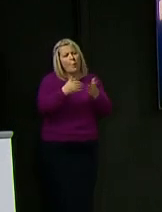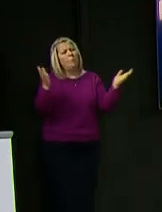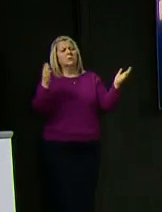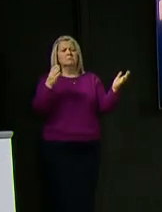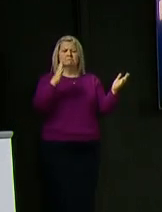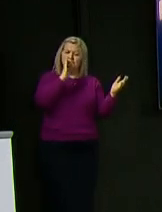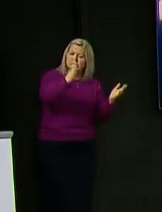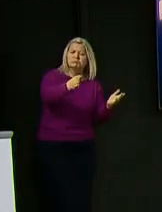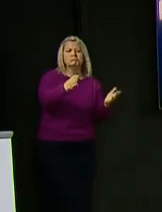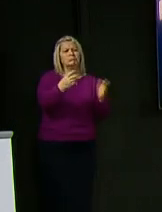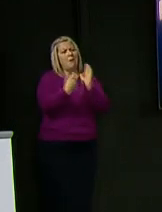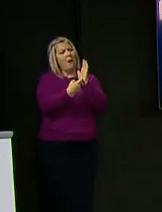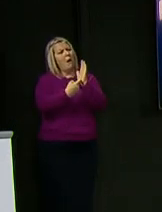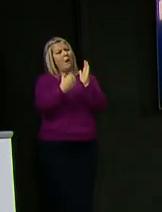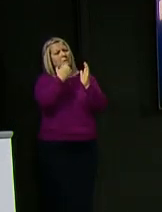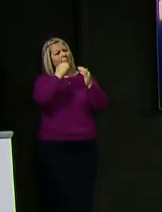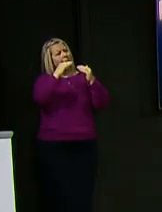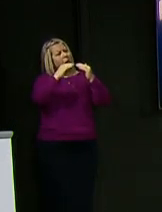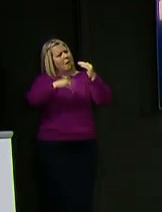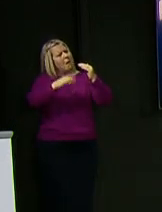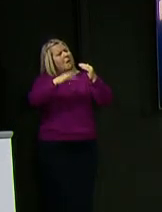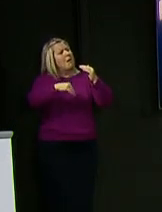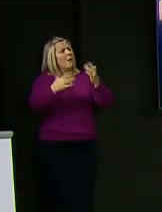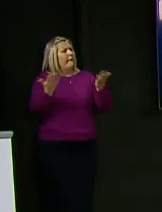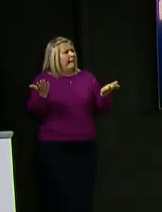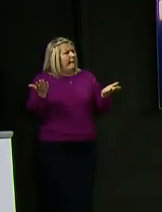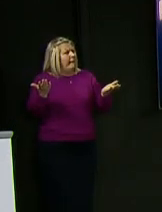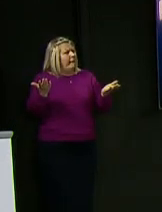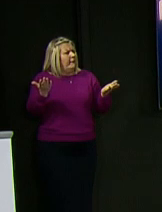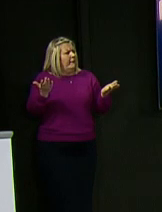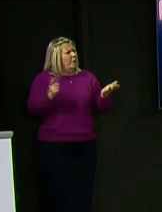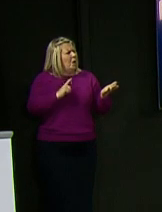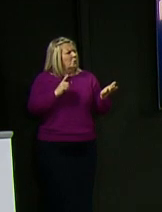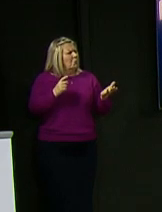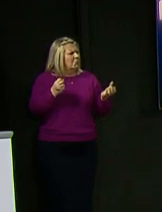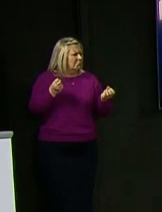R number. Why has the Government not been able to share details of how it is calculating